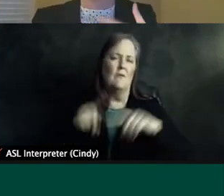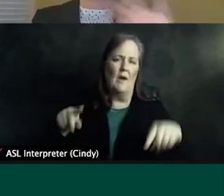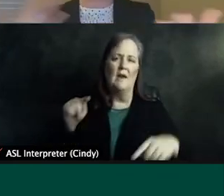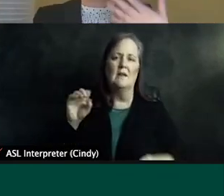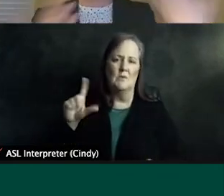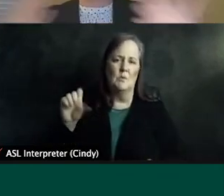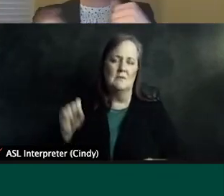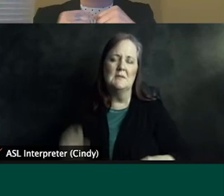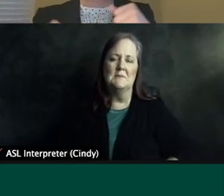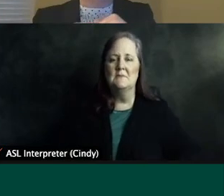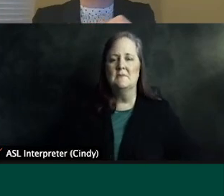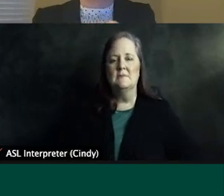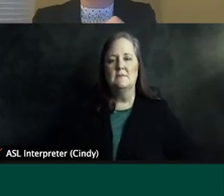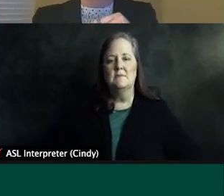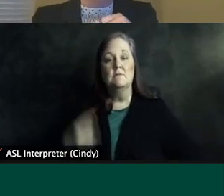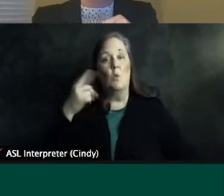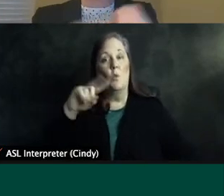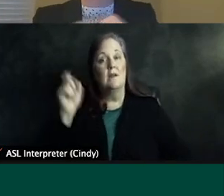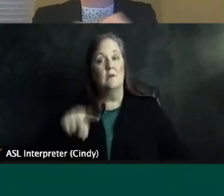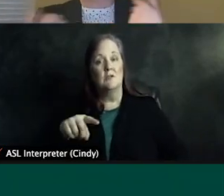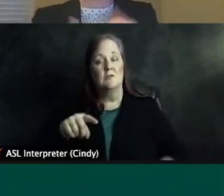And so I think that's one of the key issues of debate.